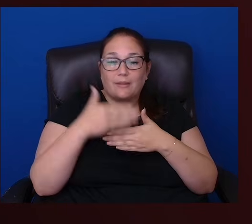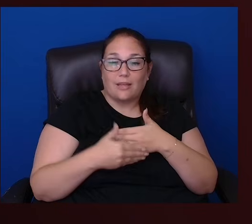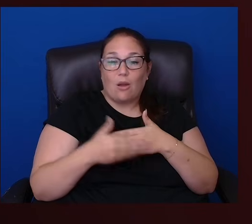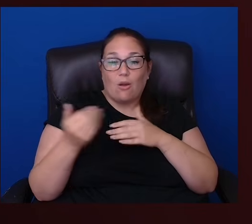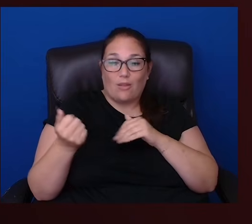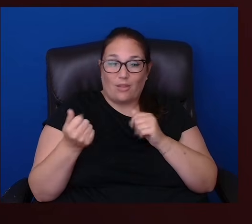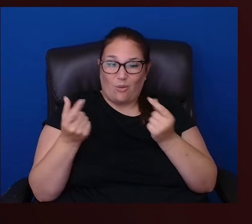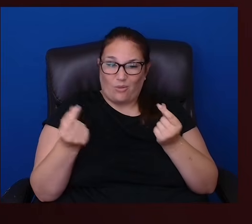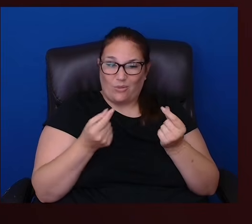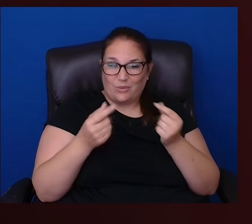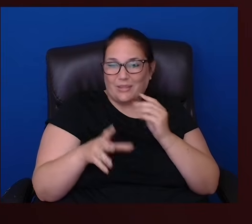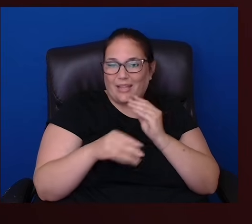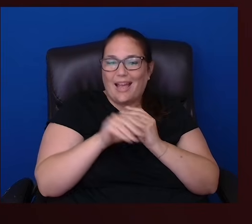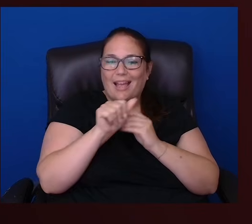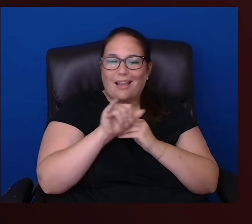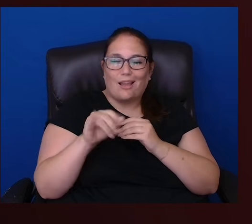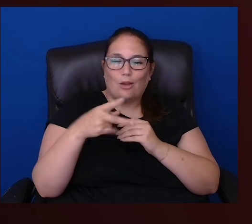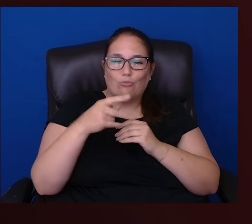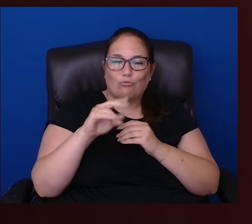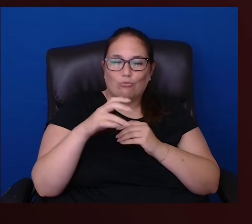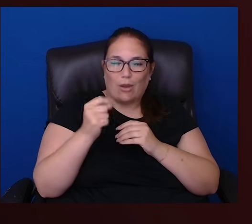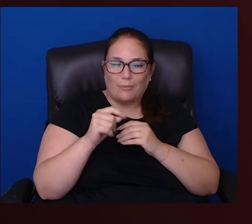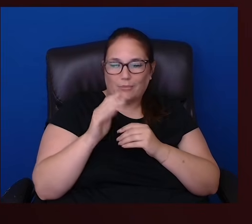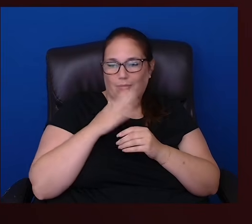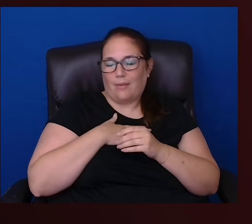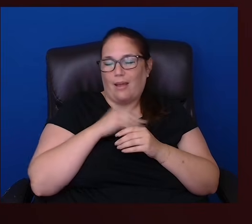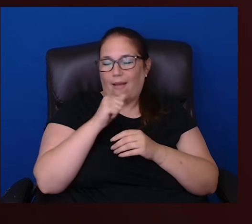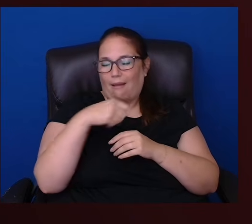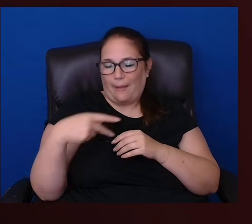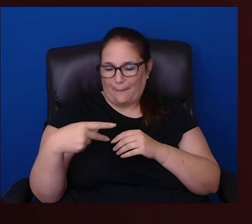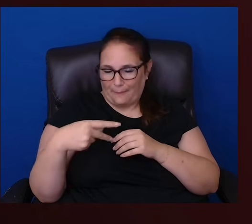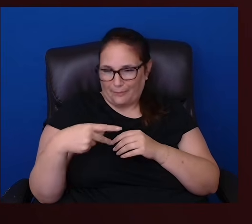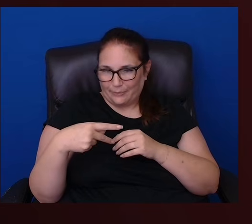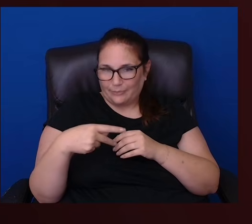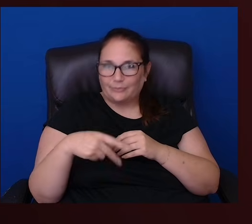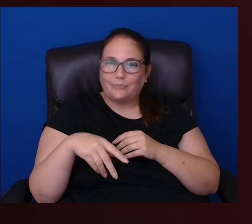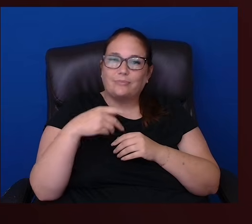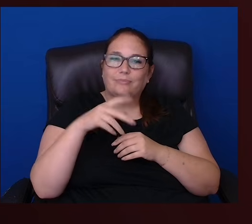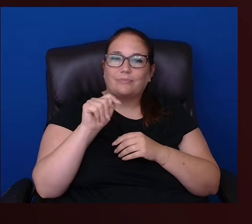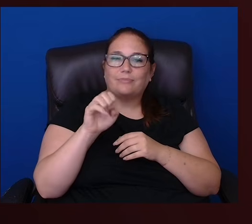the AI prompt to my application, so I'll say, "Telerik AI Prompt."